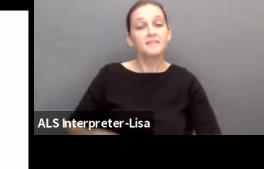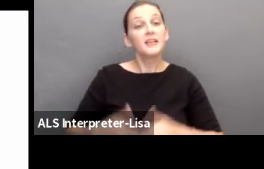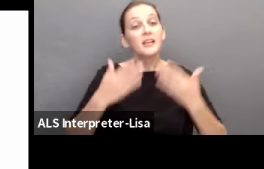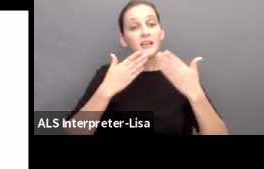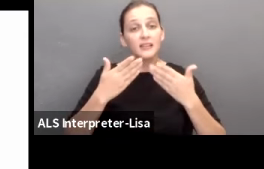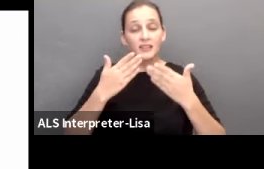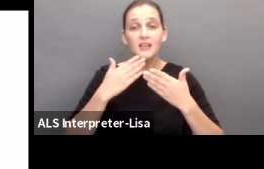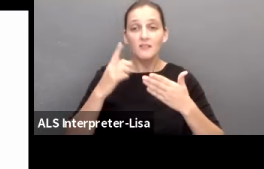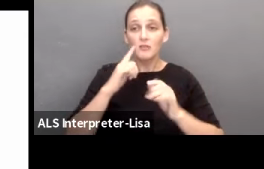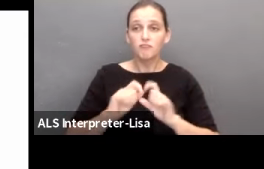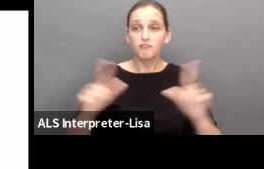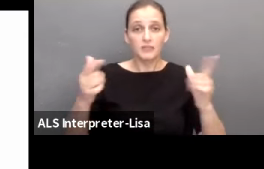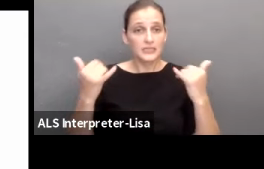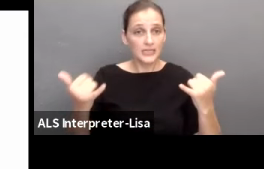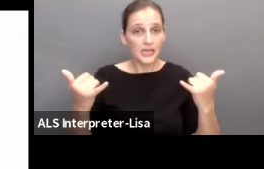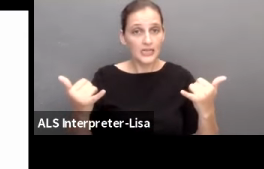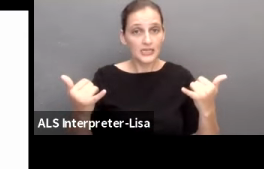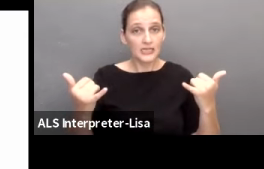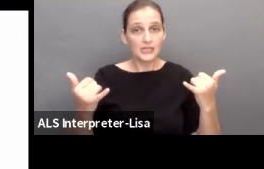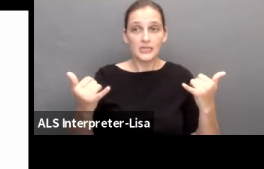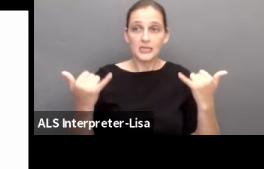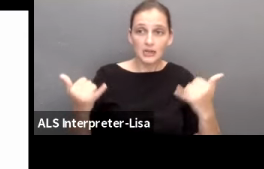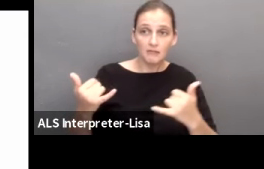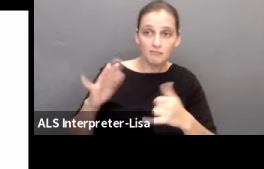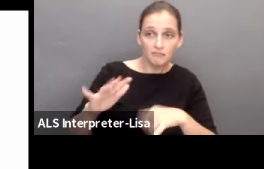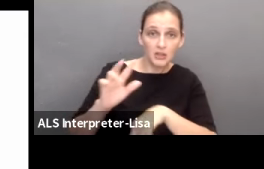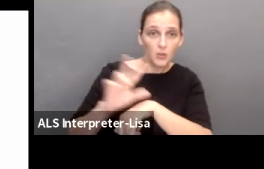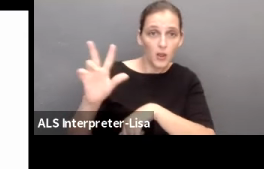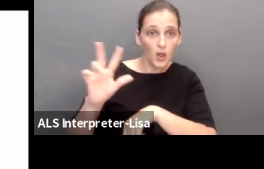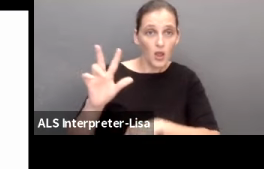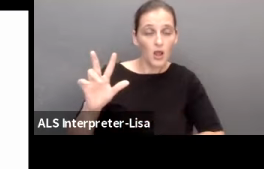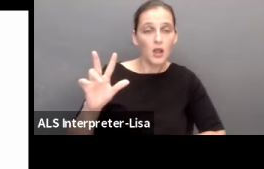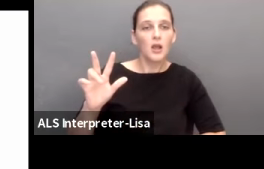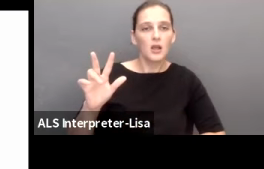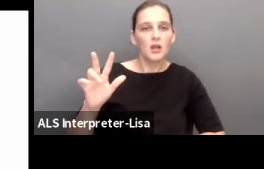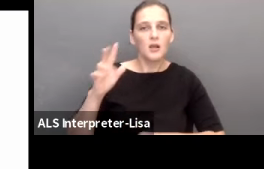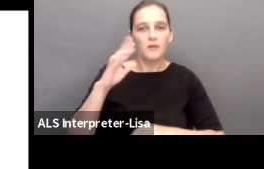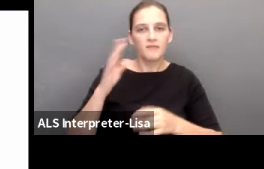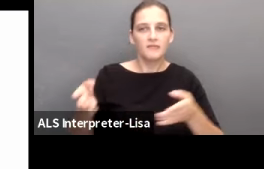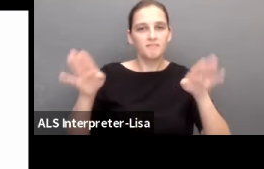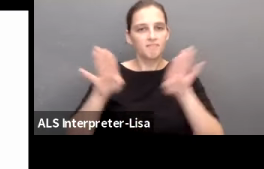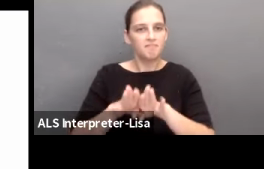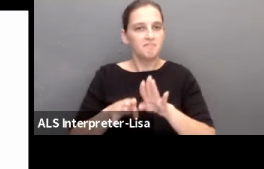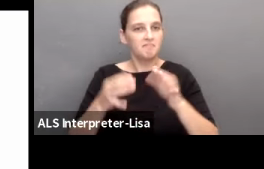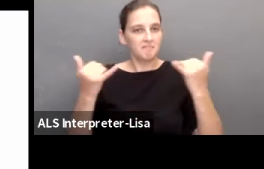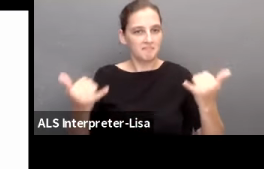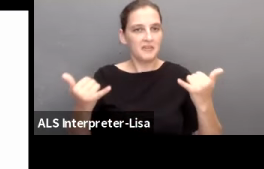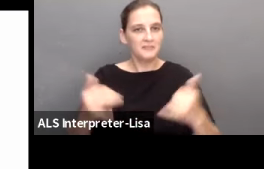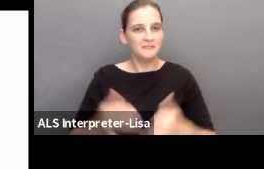joining us today, it is almost three o'clock and we will be ending the webinar at this time